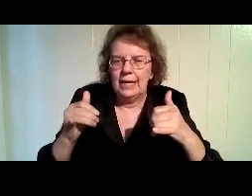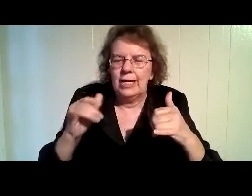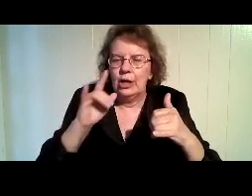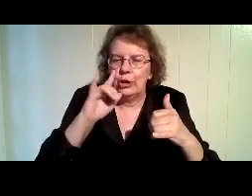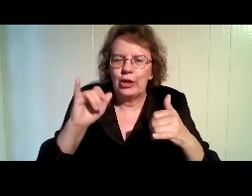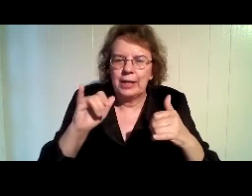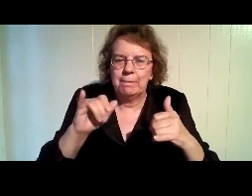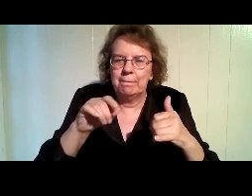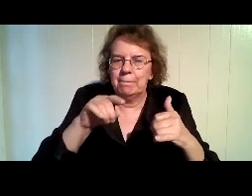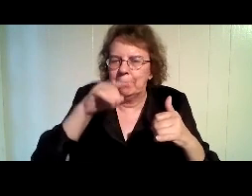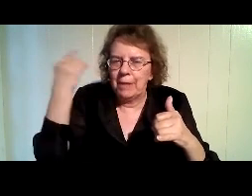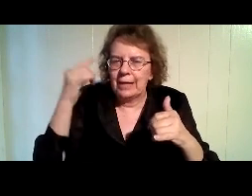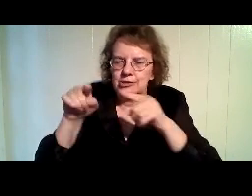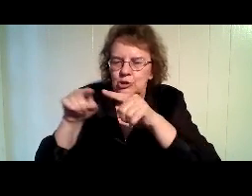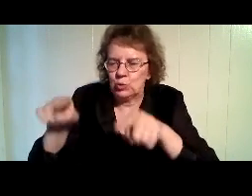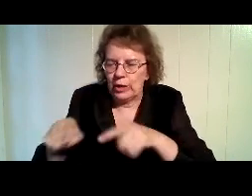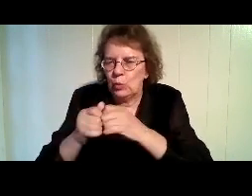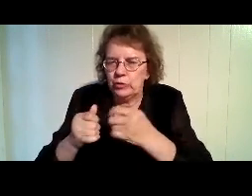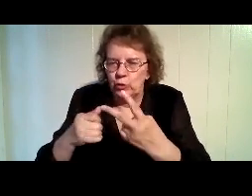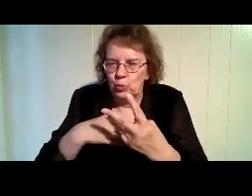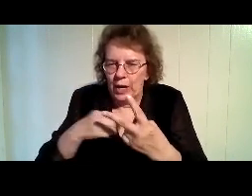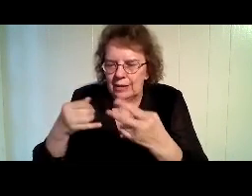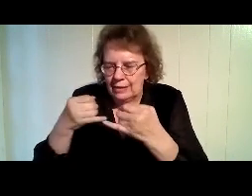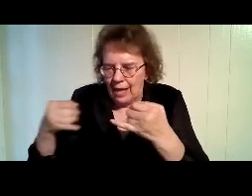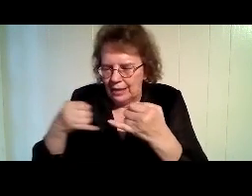square with two white lines at the bottom. This is to turn on